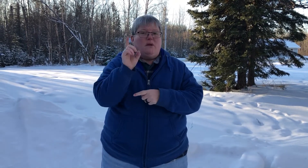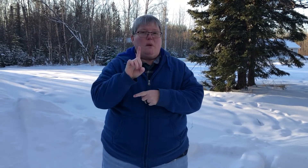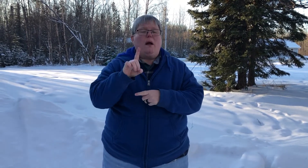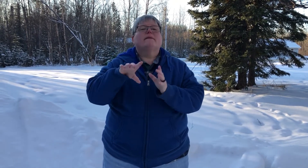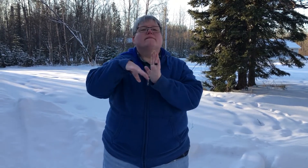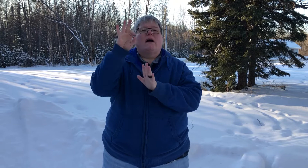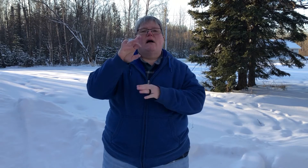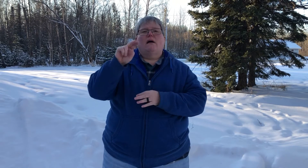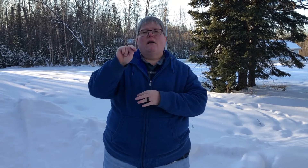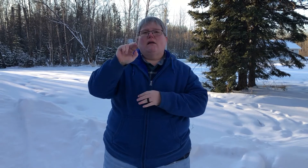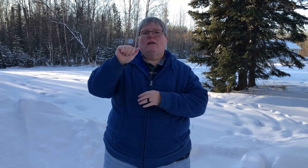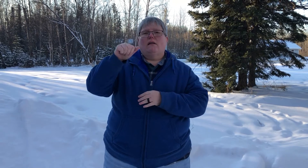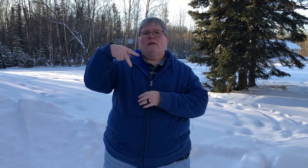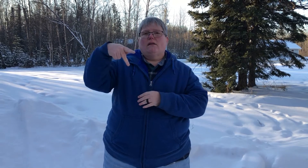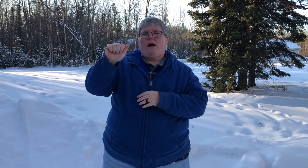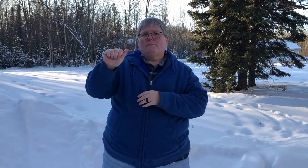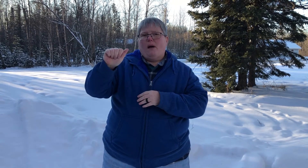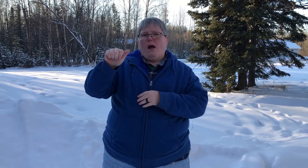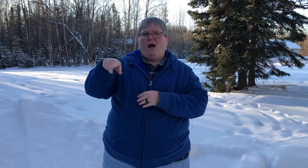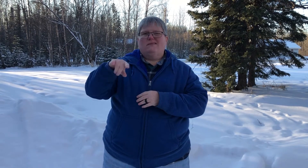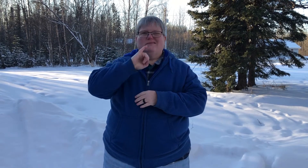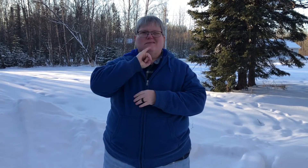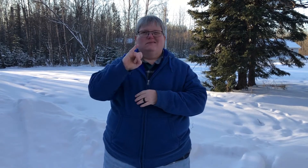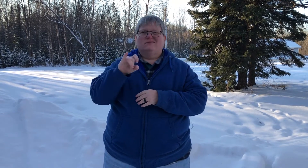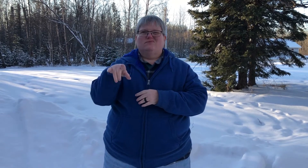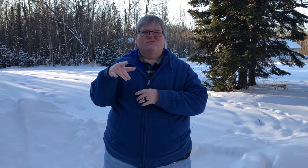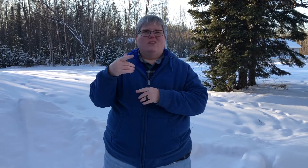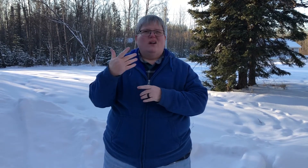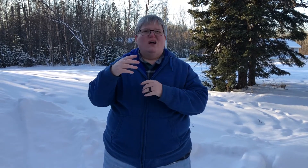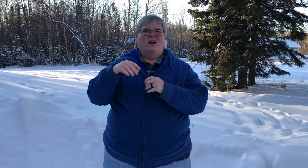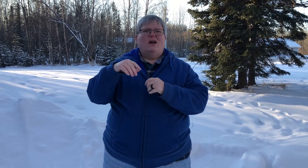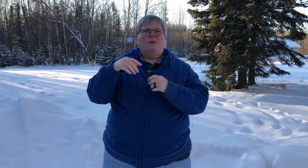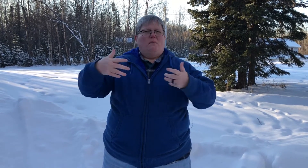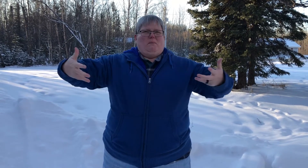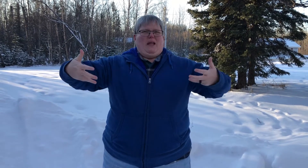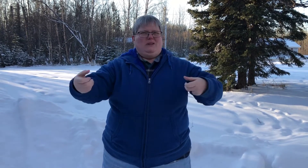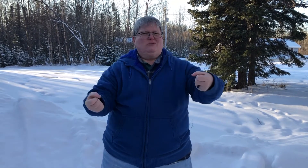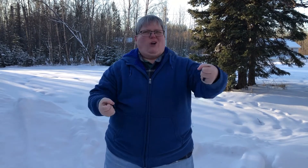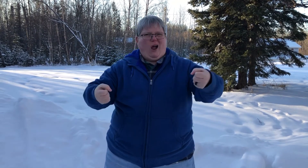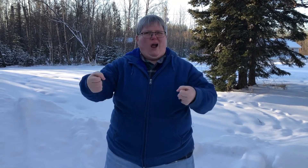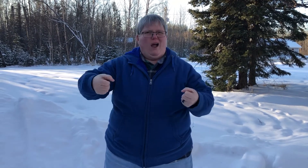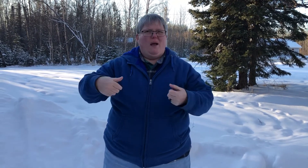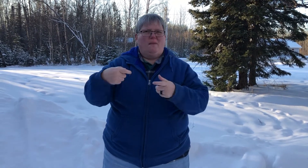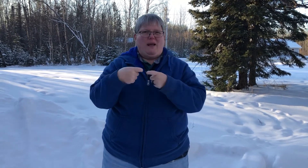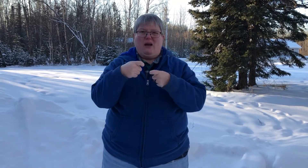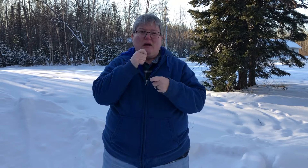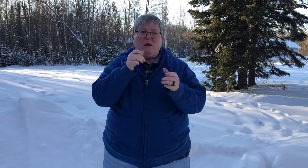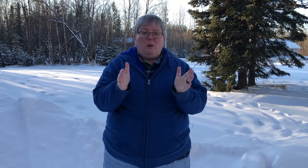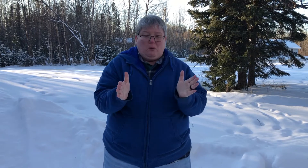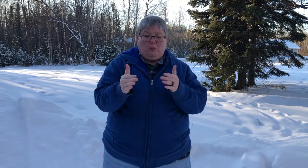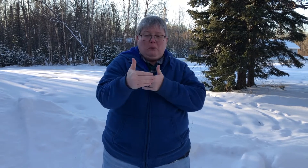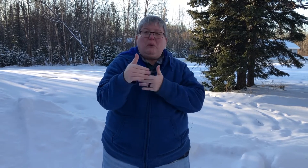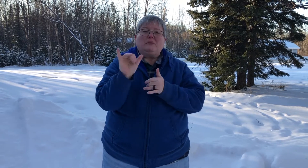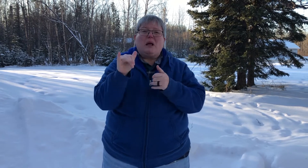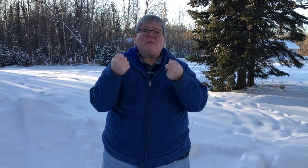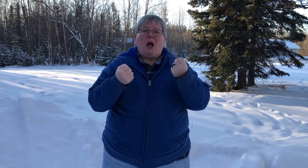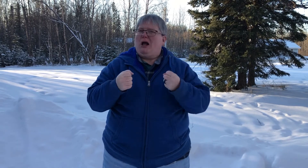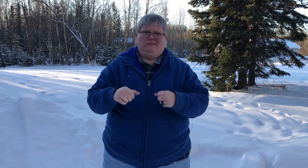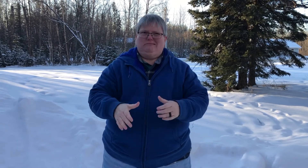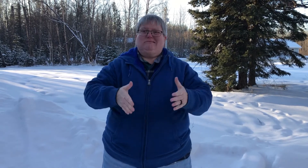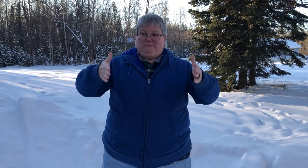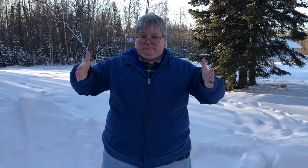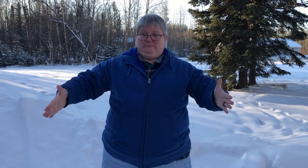and found it at Napa. Uh it's a big like truck battery, it's not like a regular car battery is pretty big.